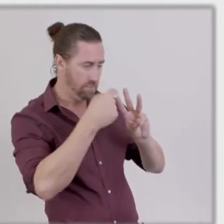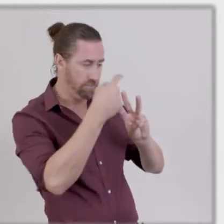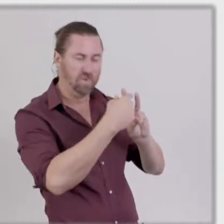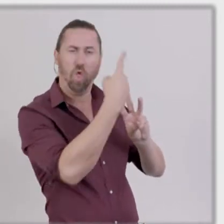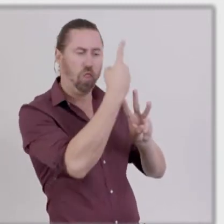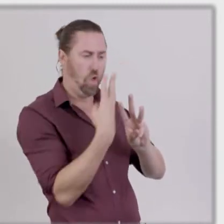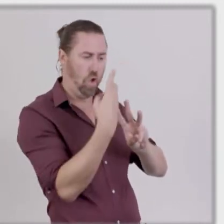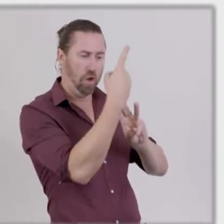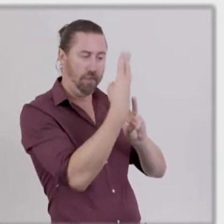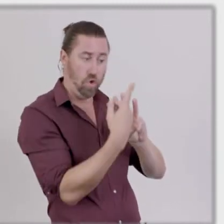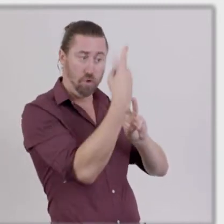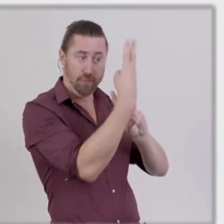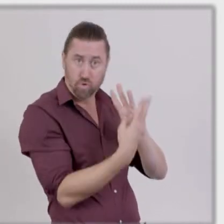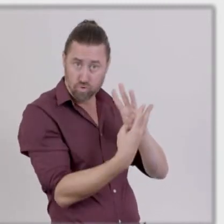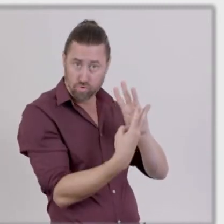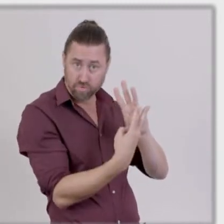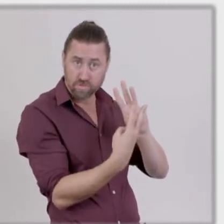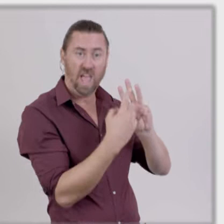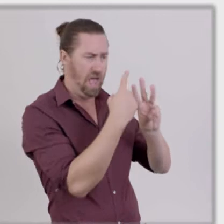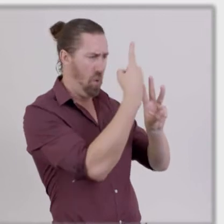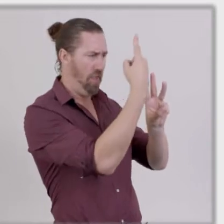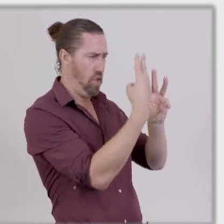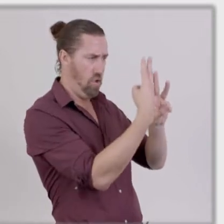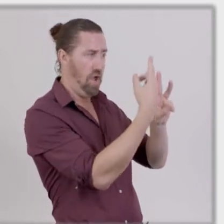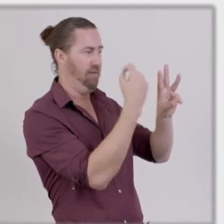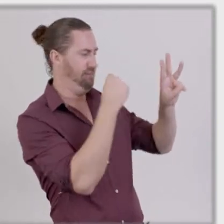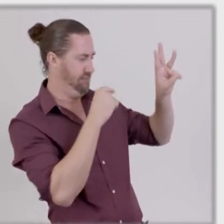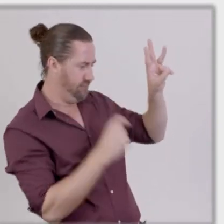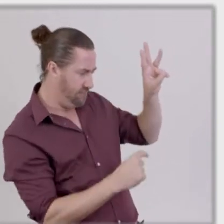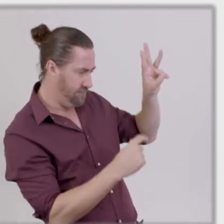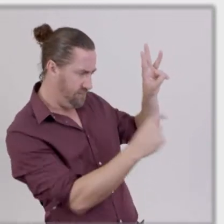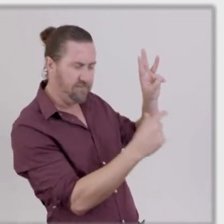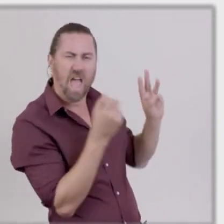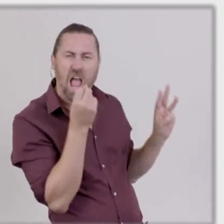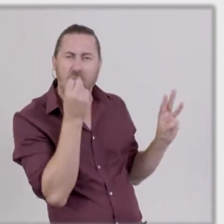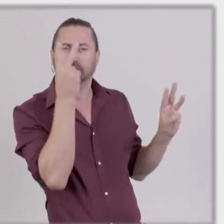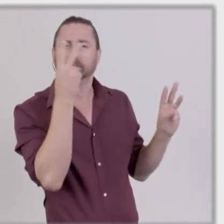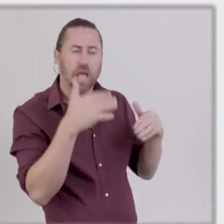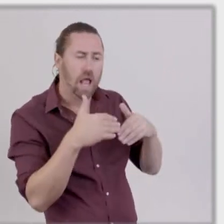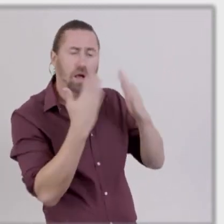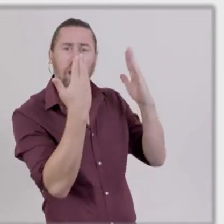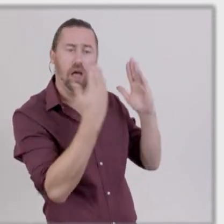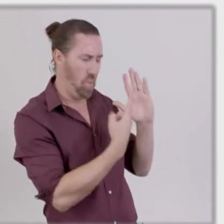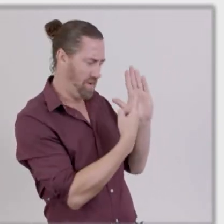and each of the thirds has been split into two parts using lighter lines to show sixths.